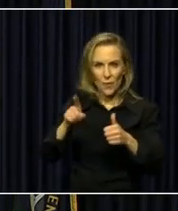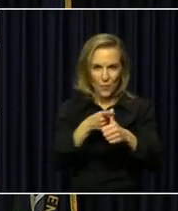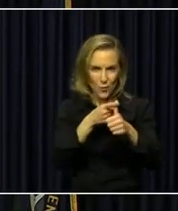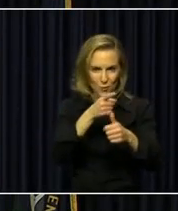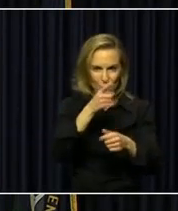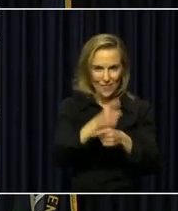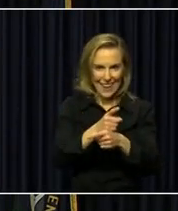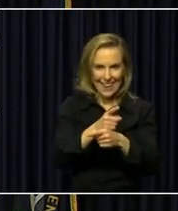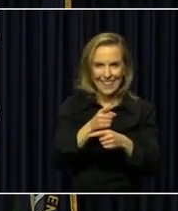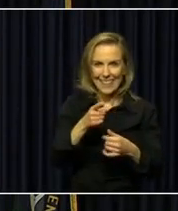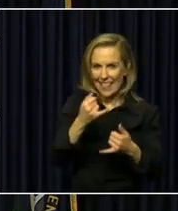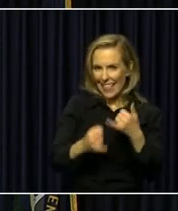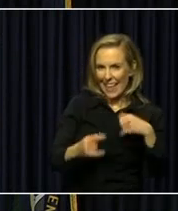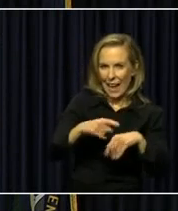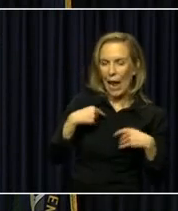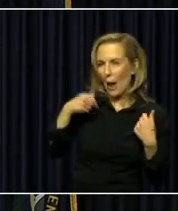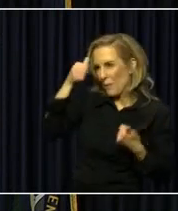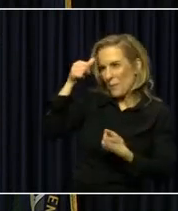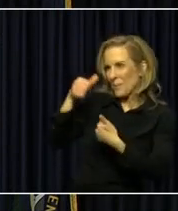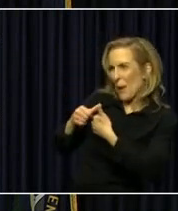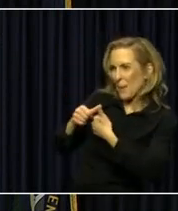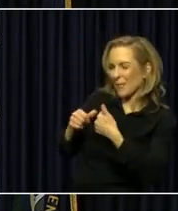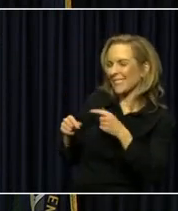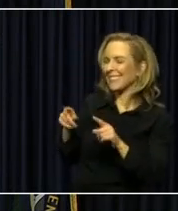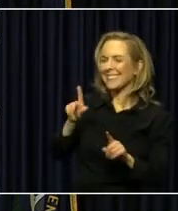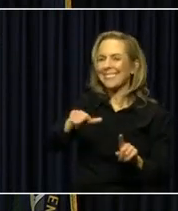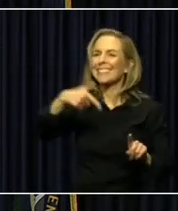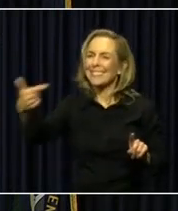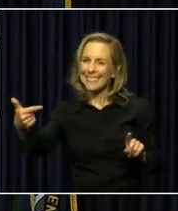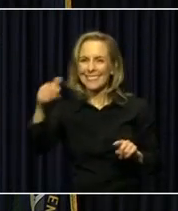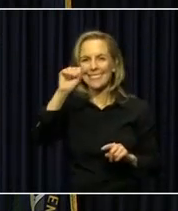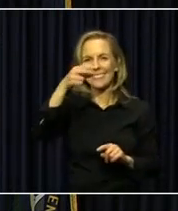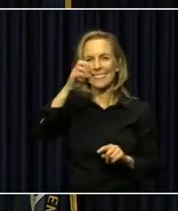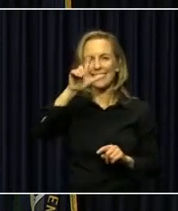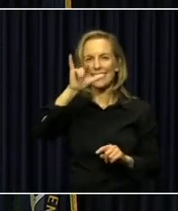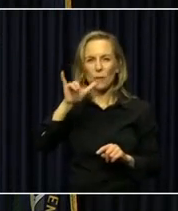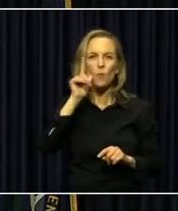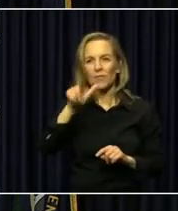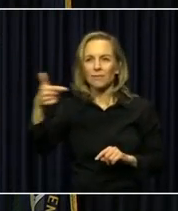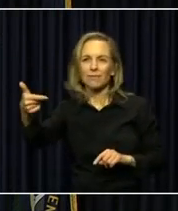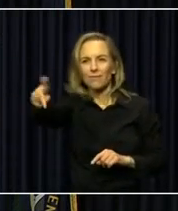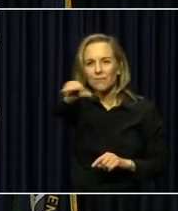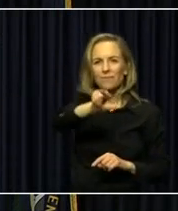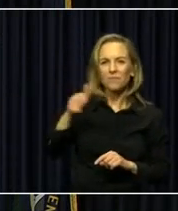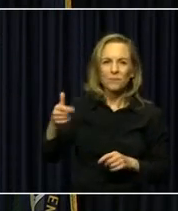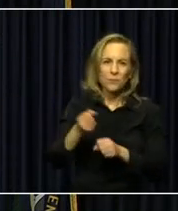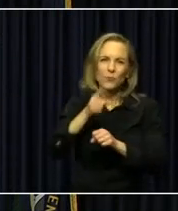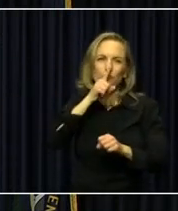PEOPLE AND MORE GROUPS DOING THE RIGHT THINGS ACROSS KENTUCKY, MORE PASTORS LOOKING OUT FOR